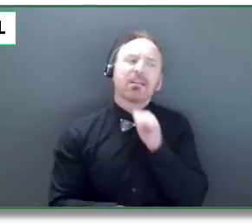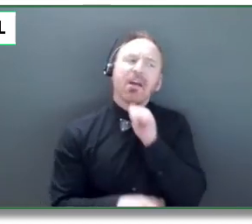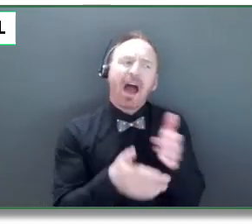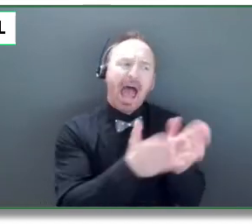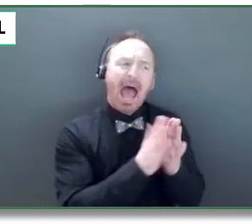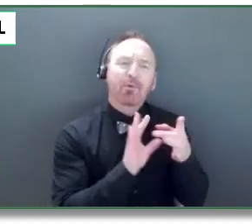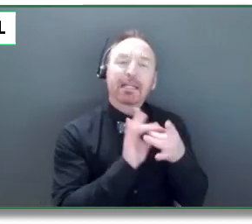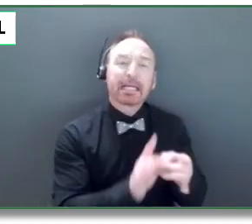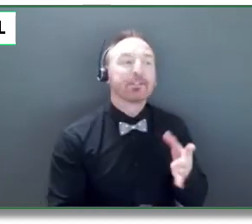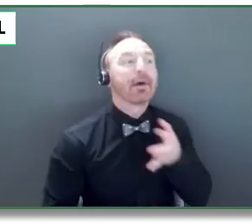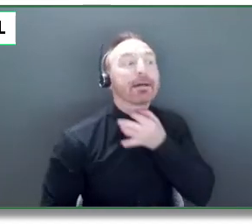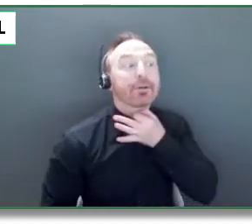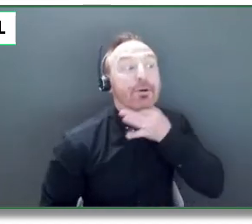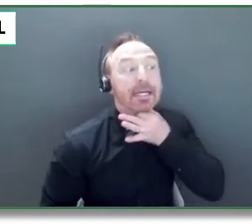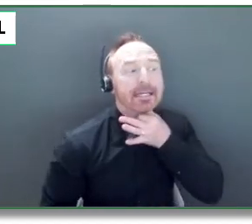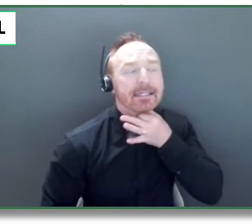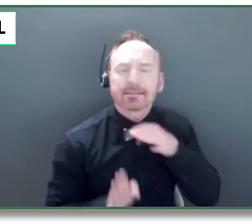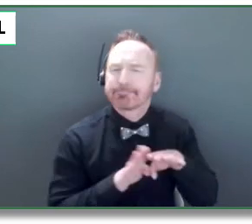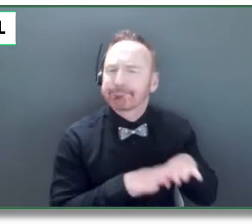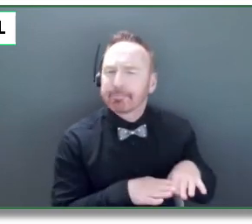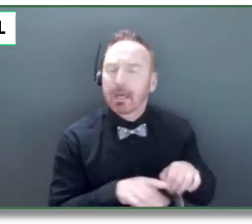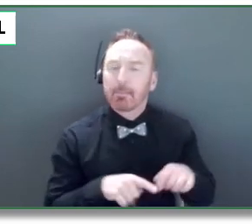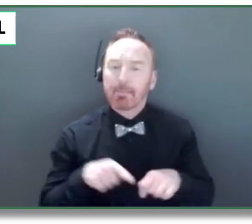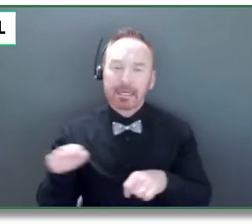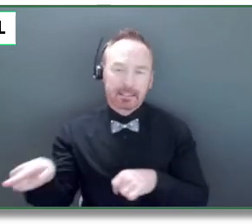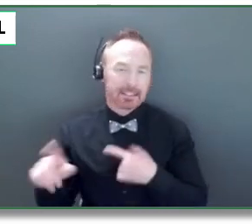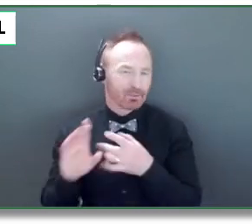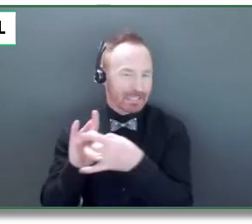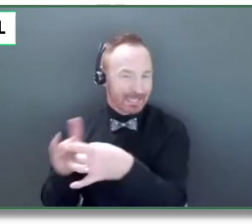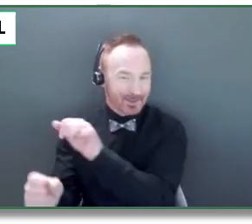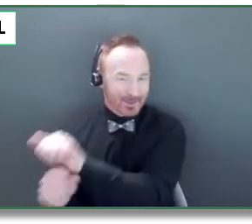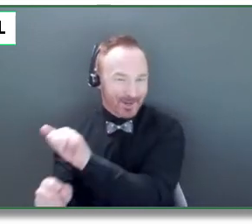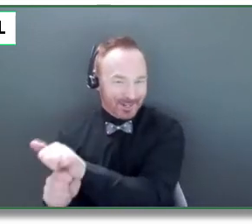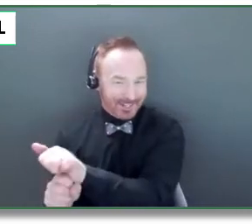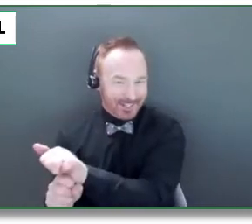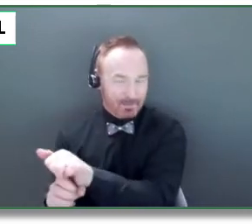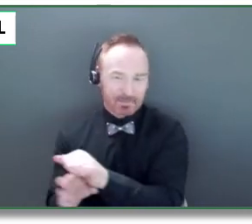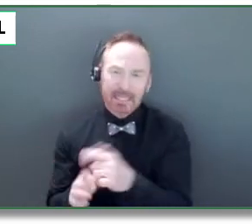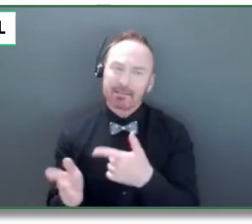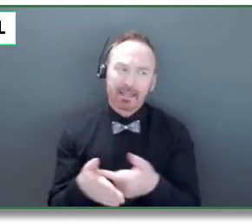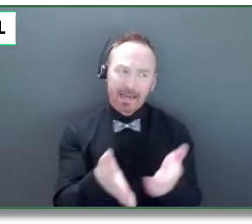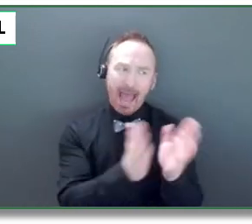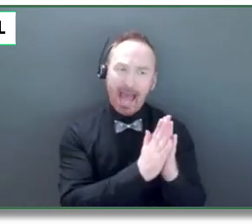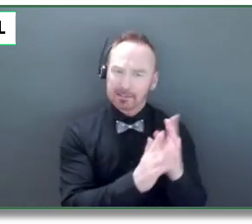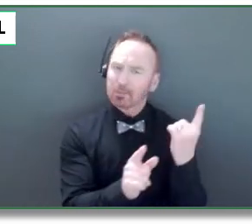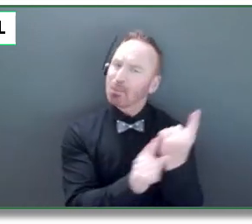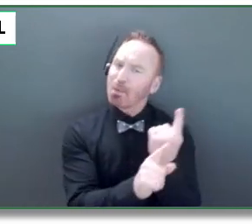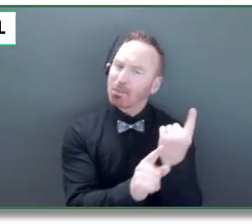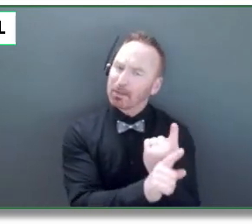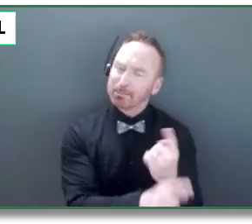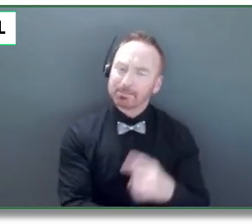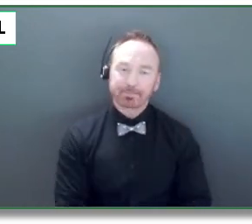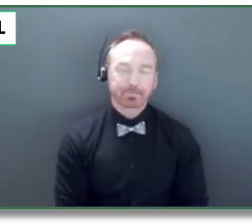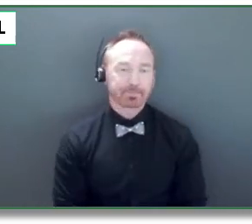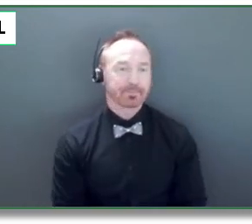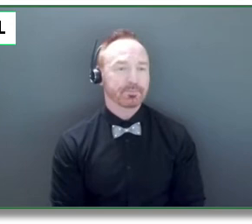those questions. Absolutely yeah thank you. We uh have quite a few questions that have come in and I think I'm just going